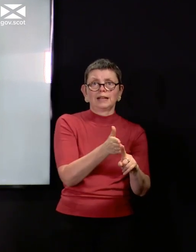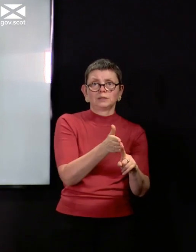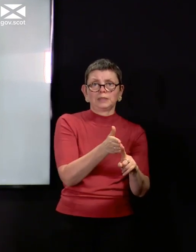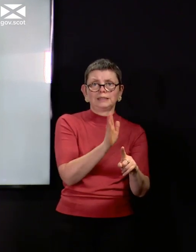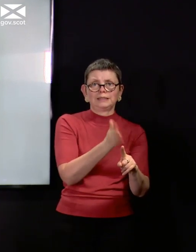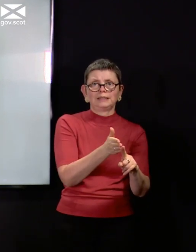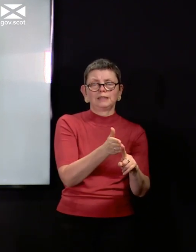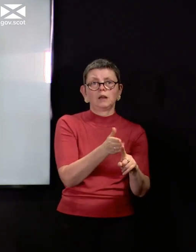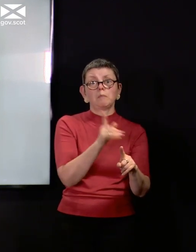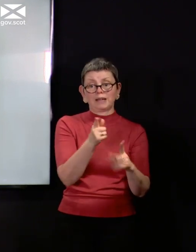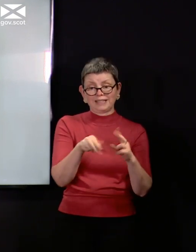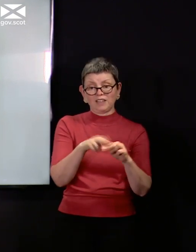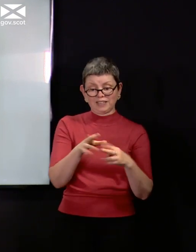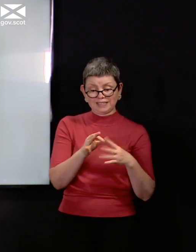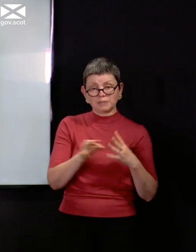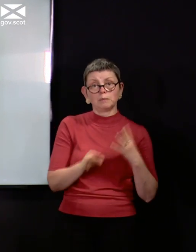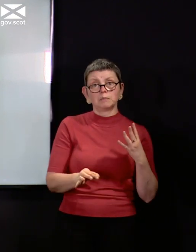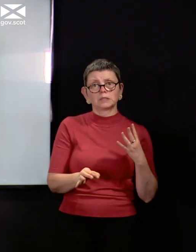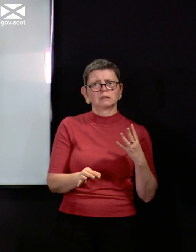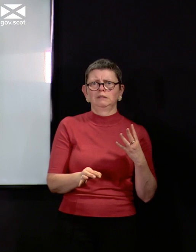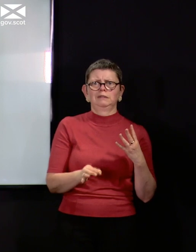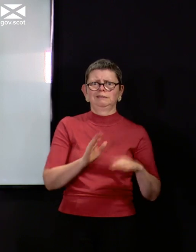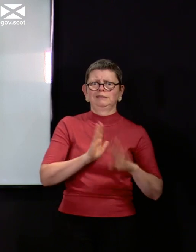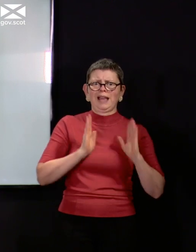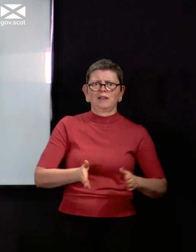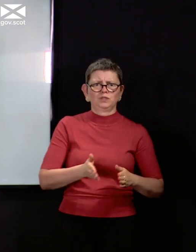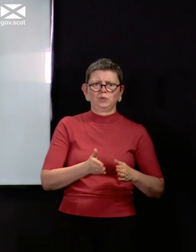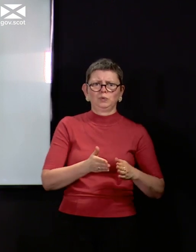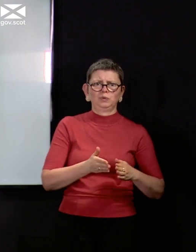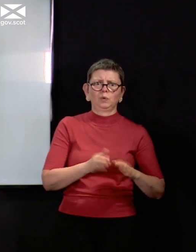if you have symptoms, we won't wait for the test, we will begin the tracing process. So